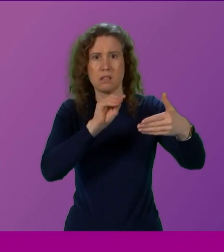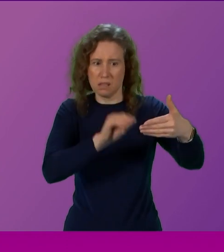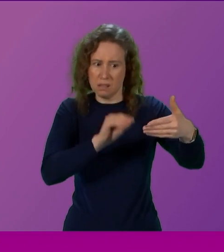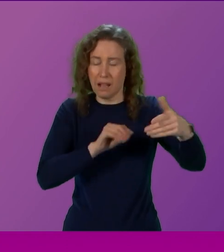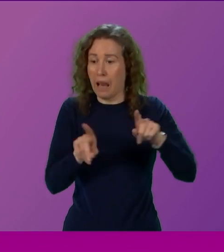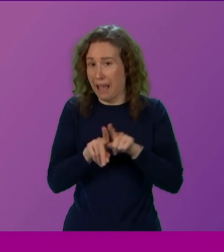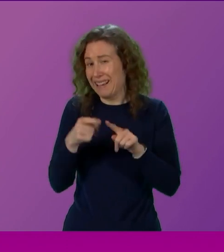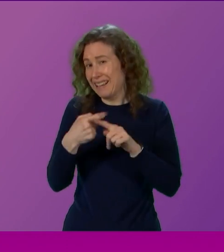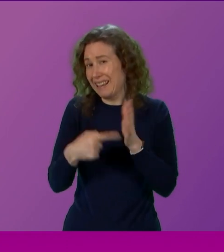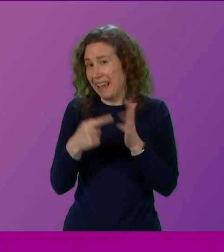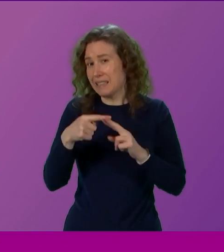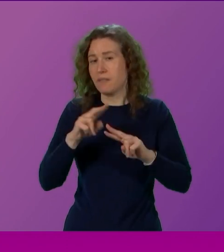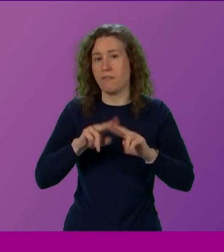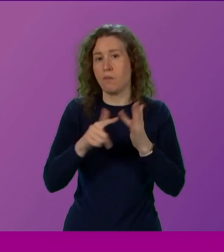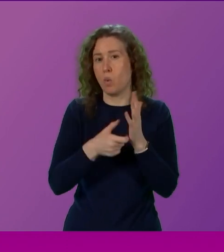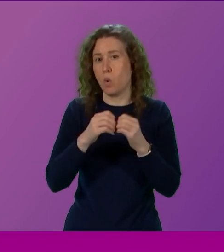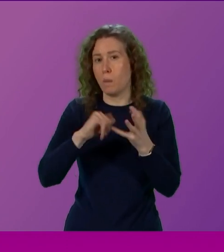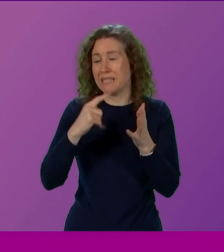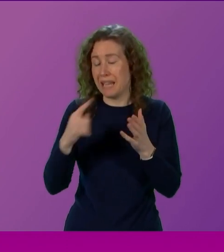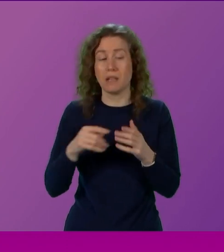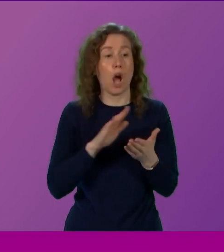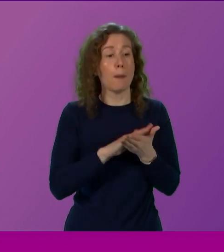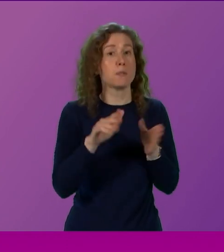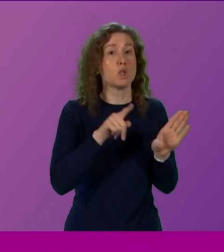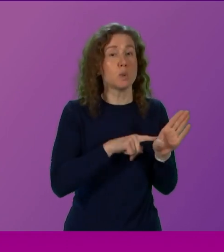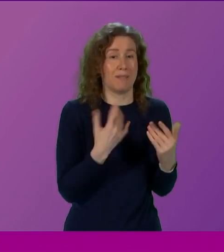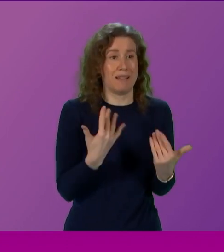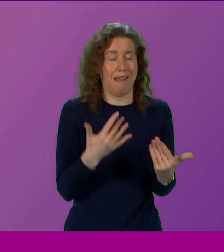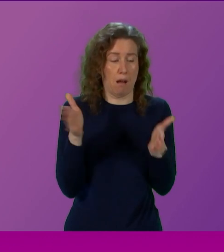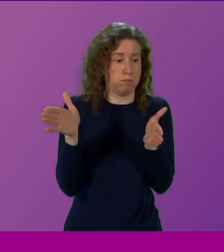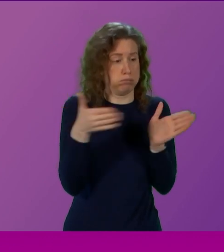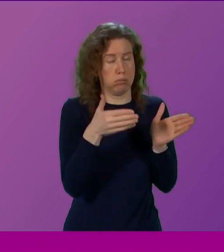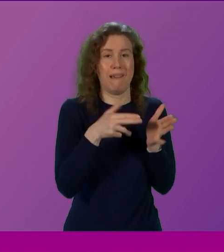has said. Our health secretary, Humza Yousaf, is focused more on the Scottish National Party’s